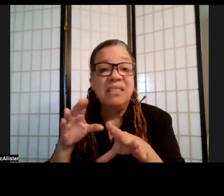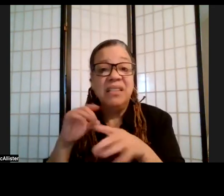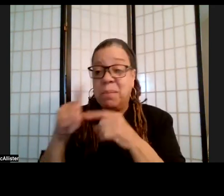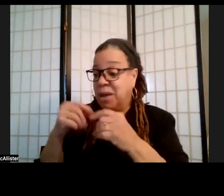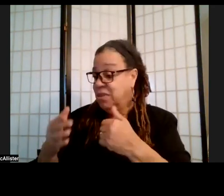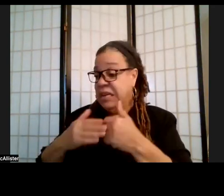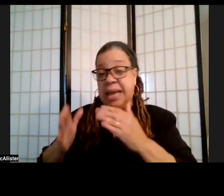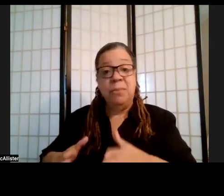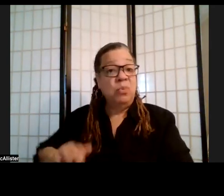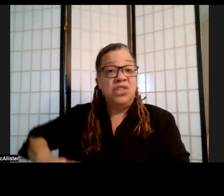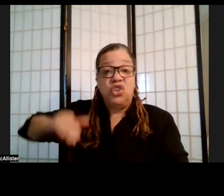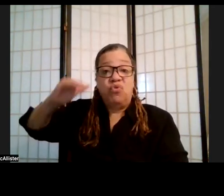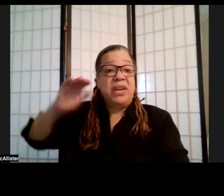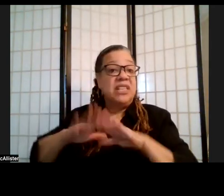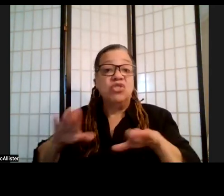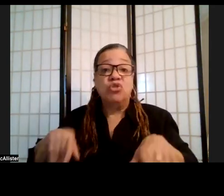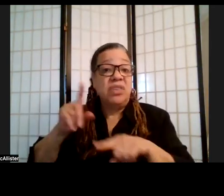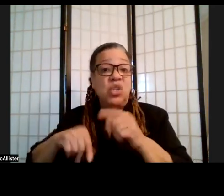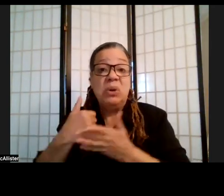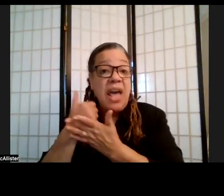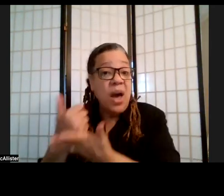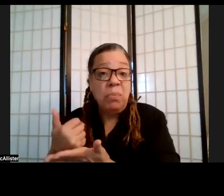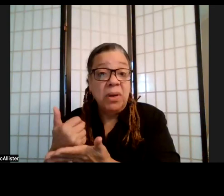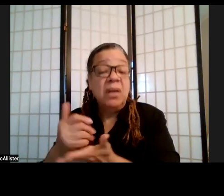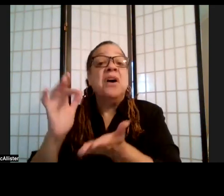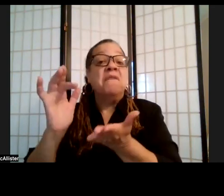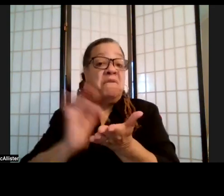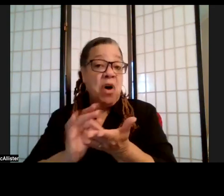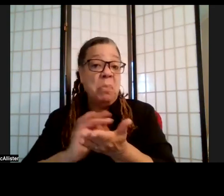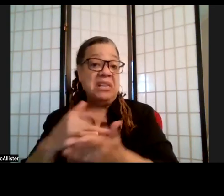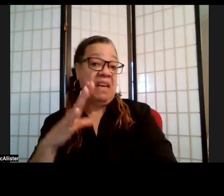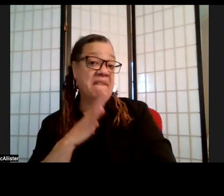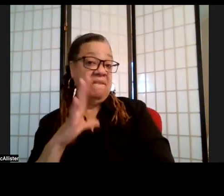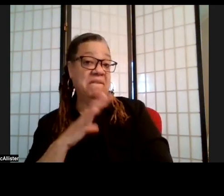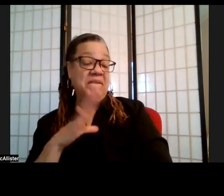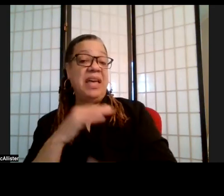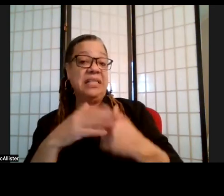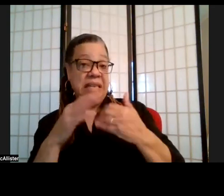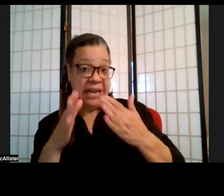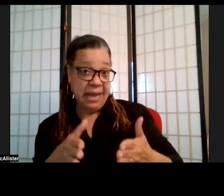raising her children, and the pharmacies in the nicer neighborhoods surrounding it continue to sell a steady stream of antibiotics that